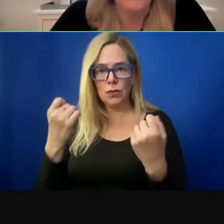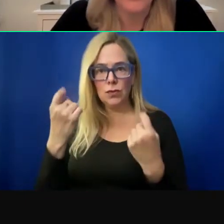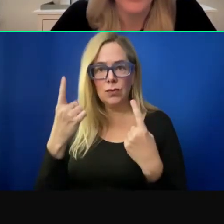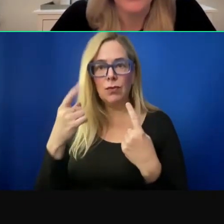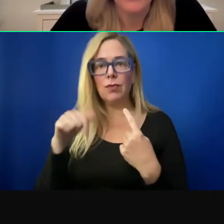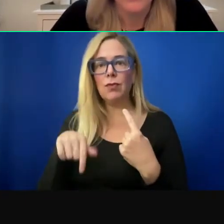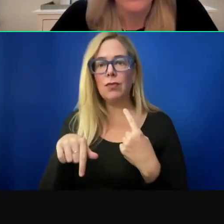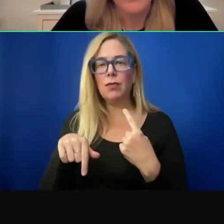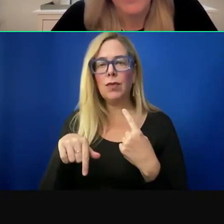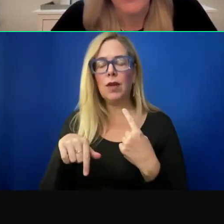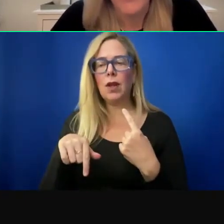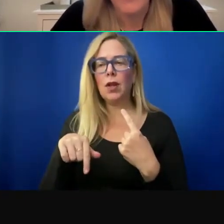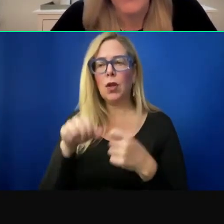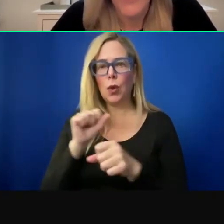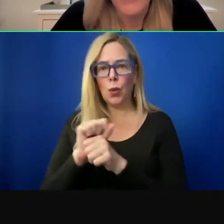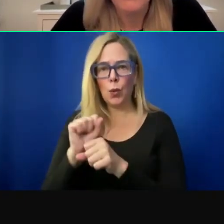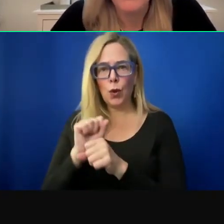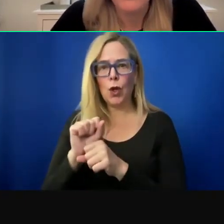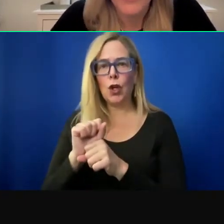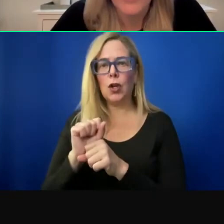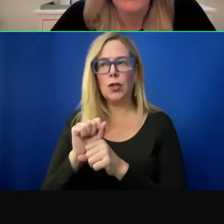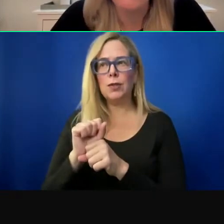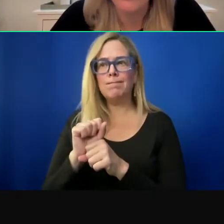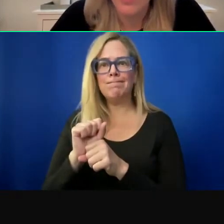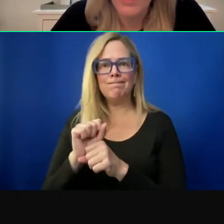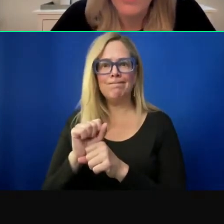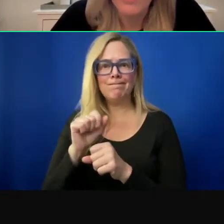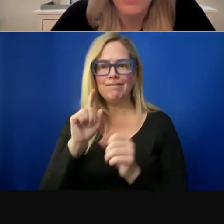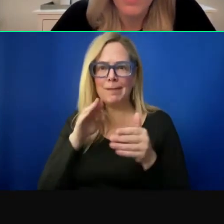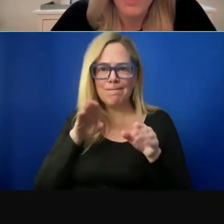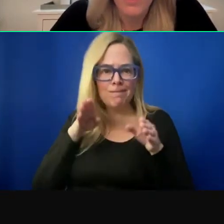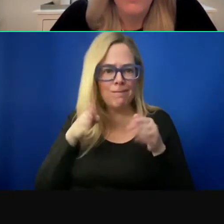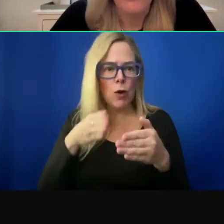inequities that disabled people face but addressing the root causes of